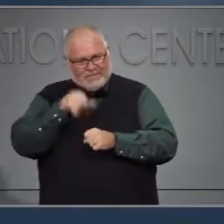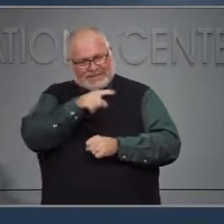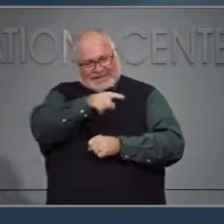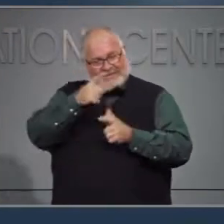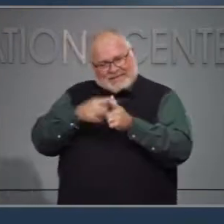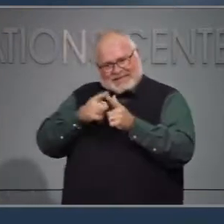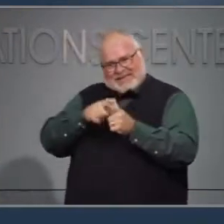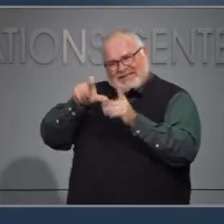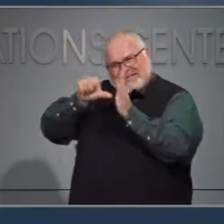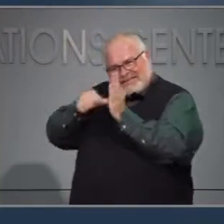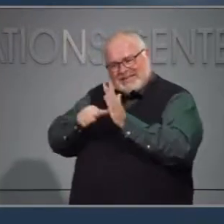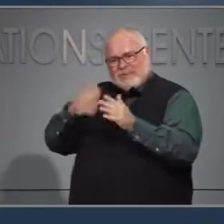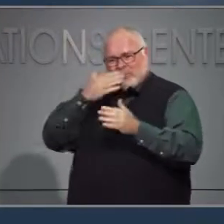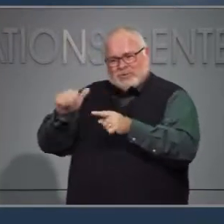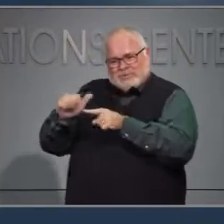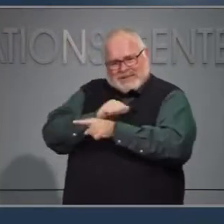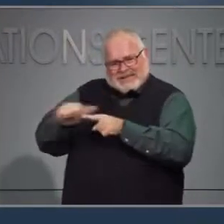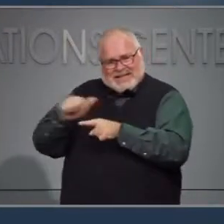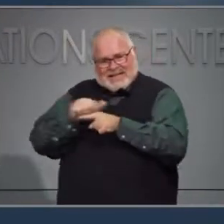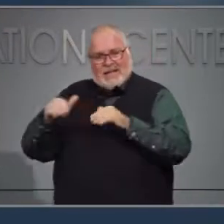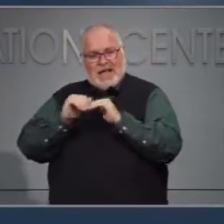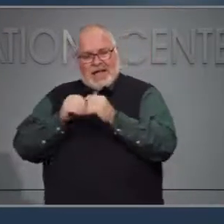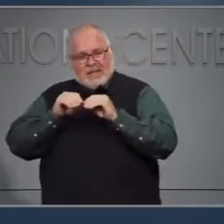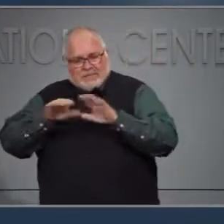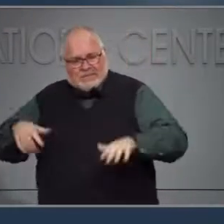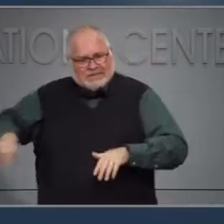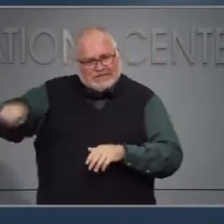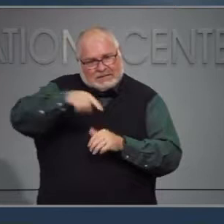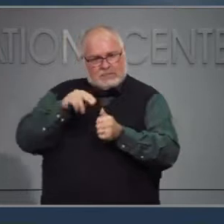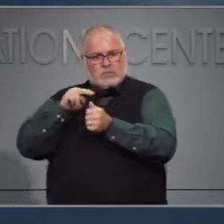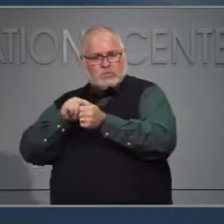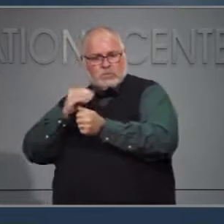LIKELY TO BRING IT BACK TO A NURSING HOME WHERE THEY WORK.